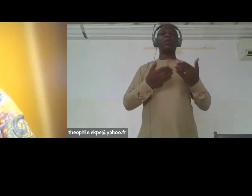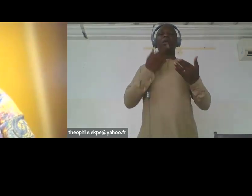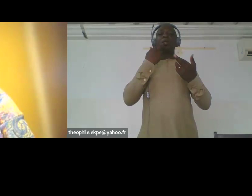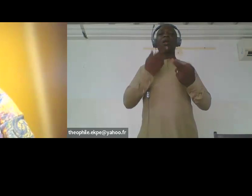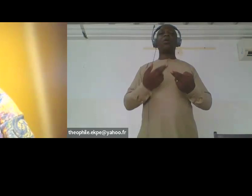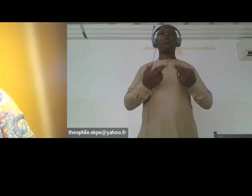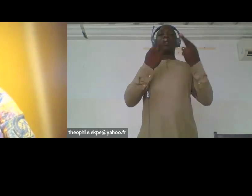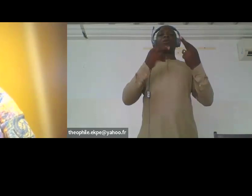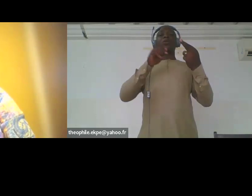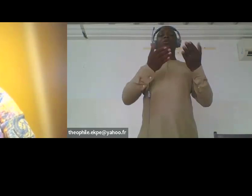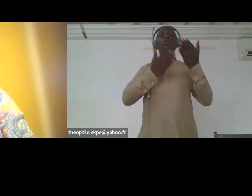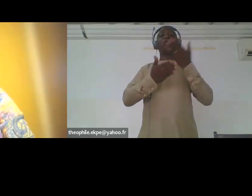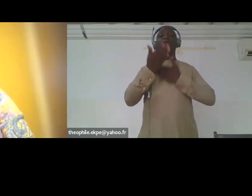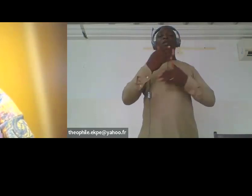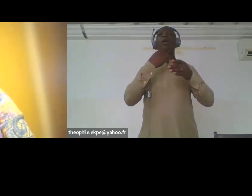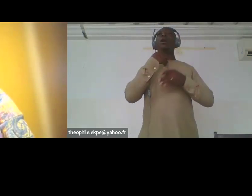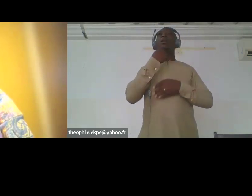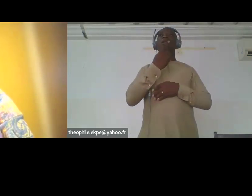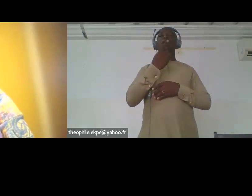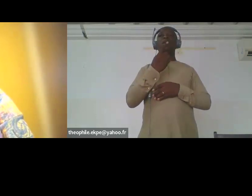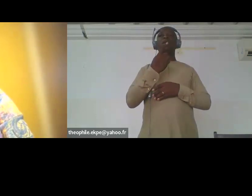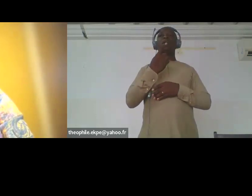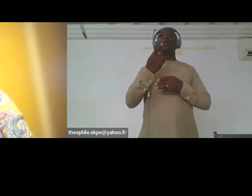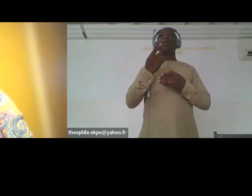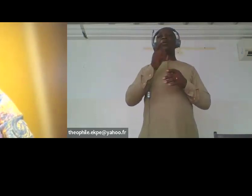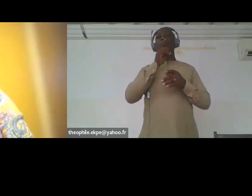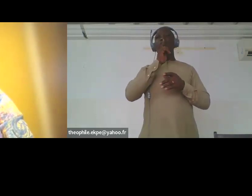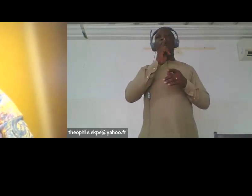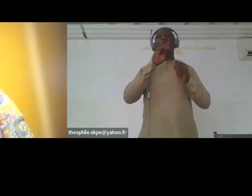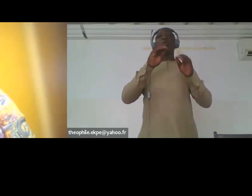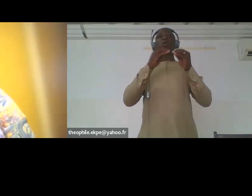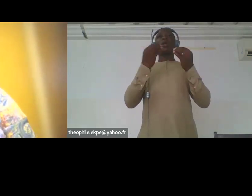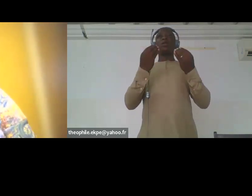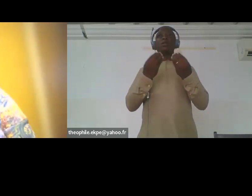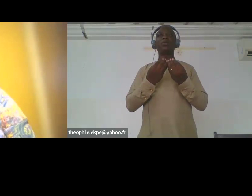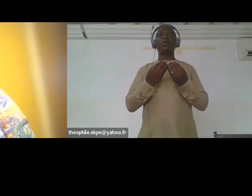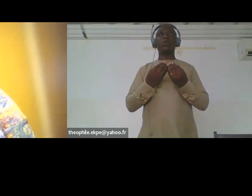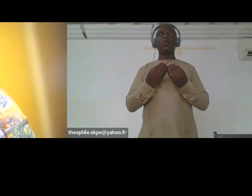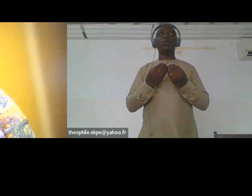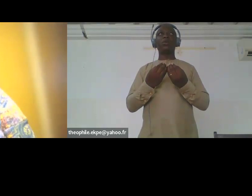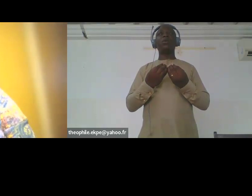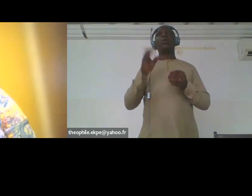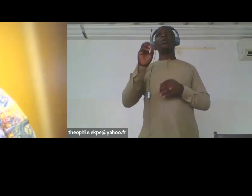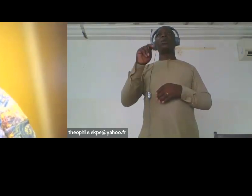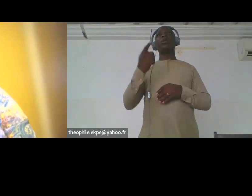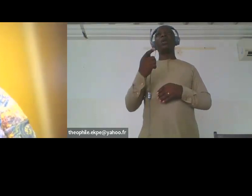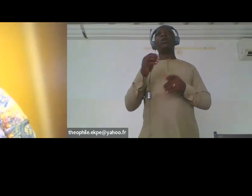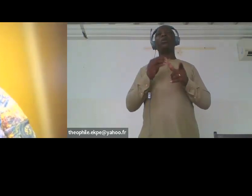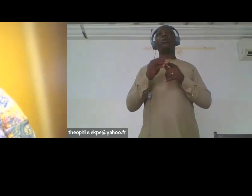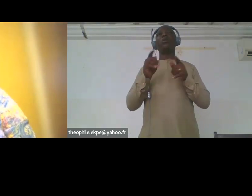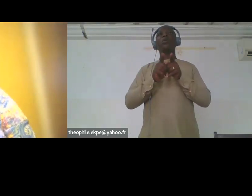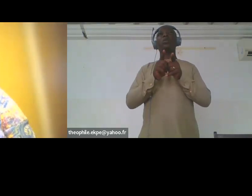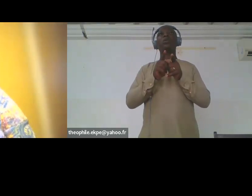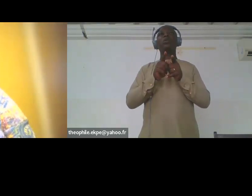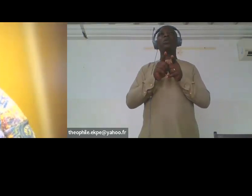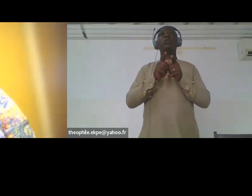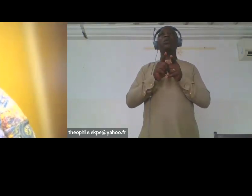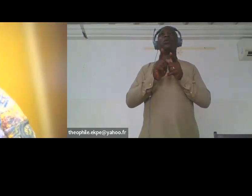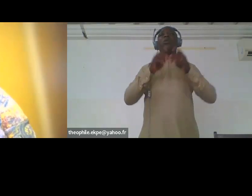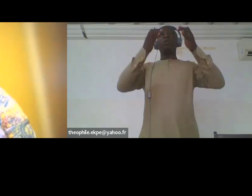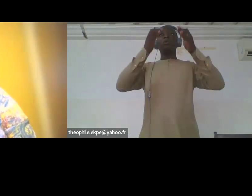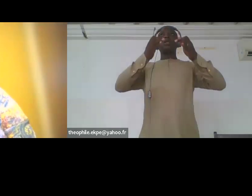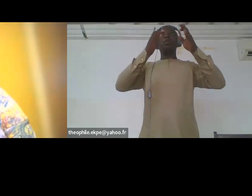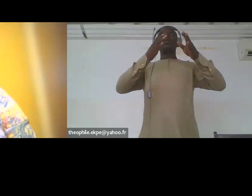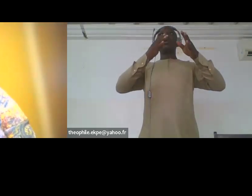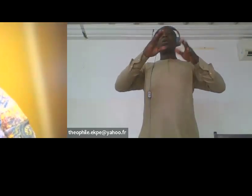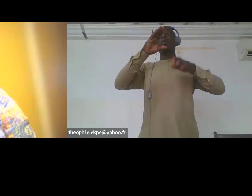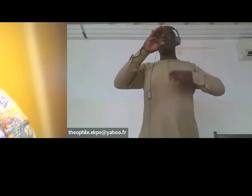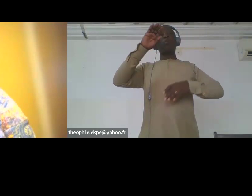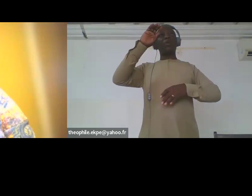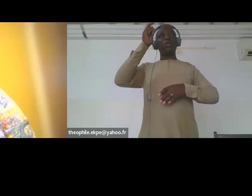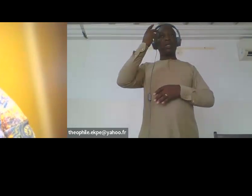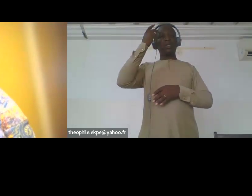[SOPHIE] either to organisations, NGOs or also to policy-makers.